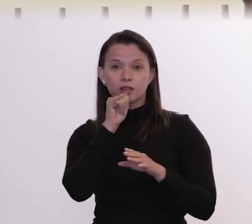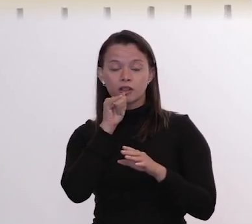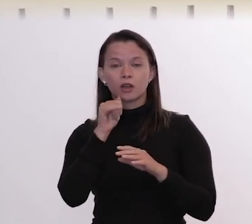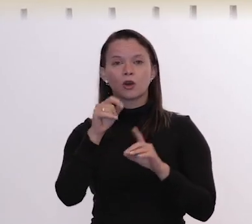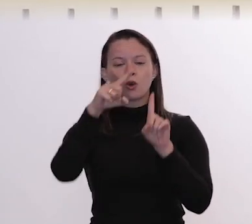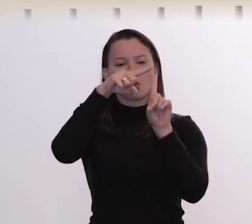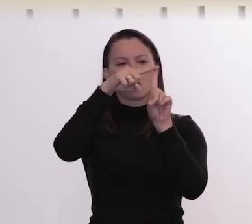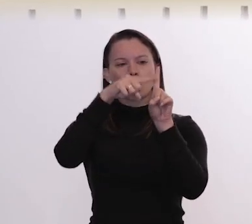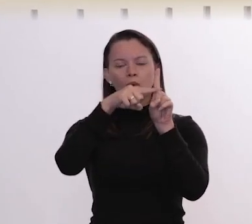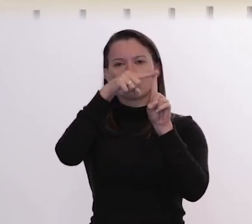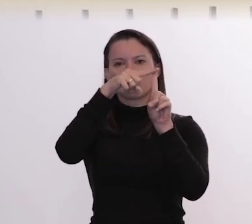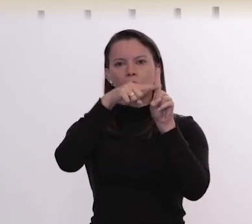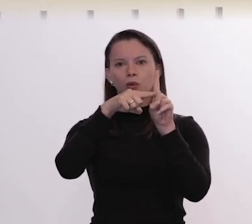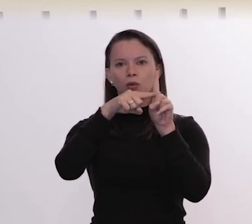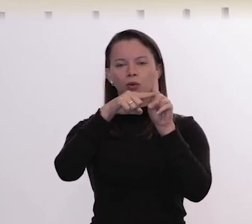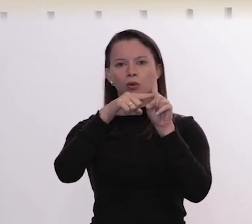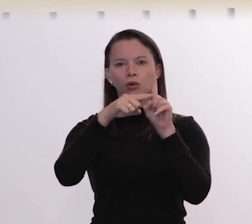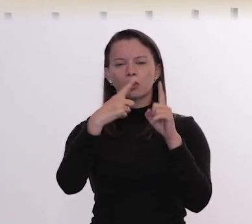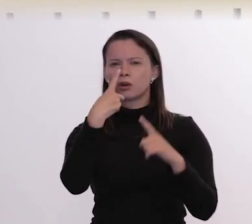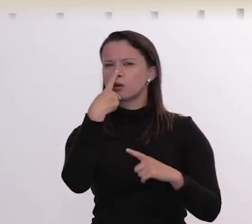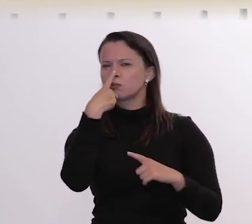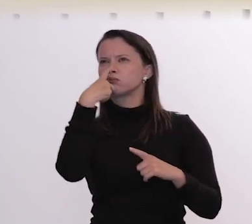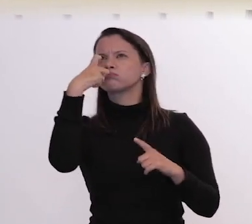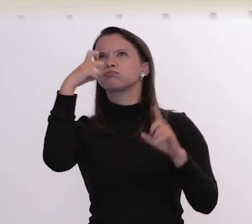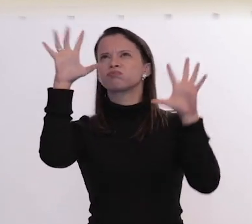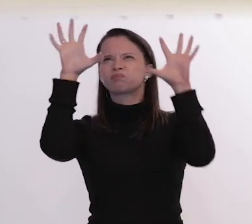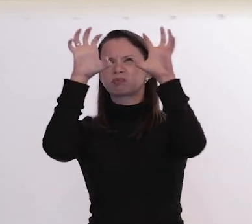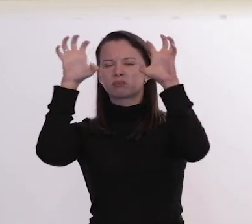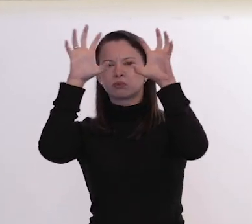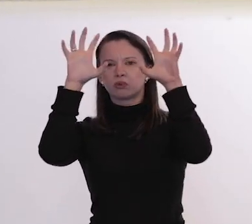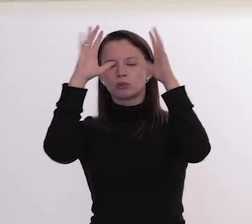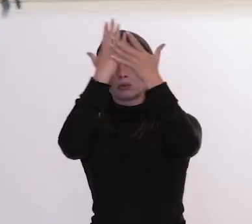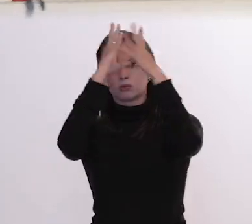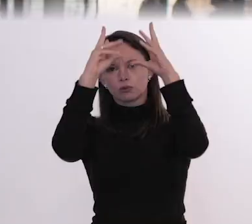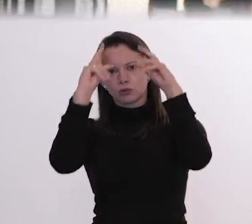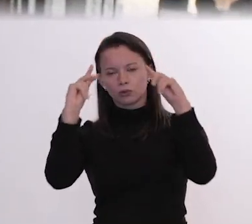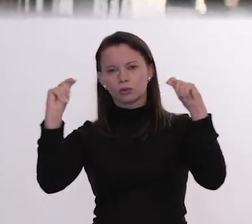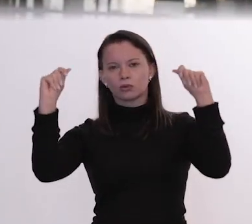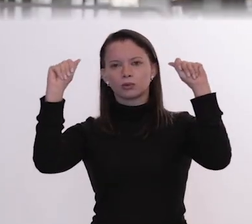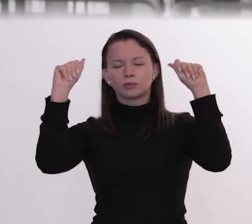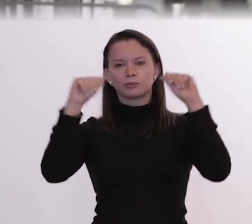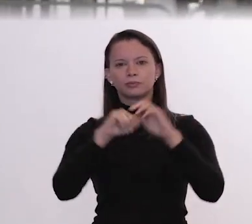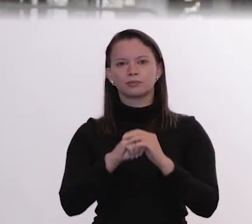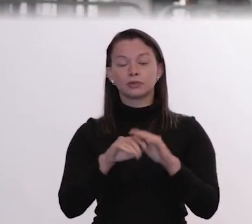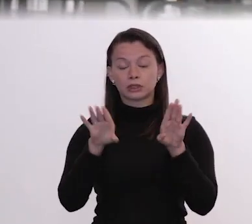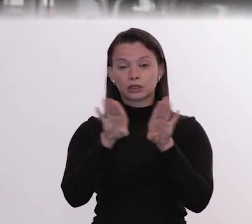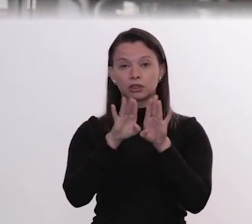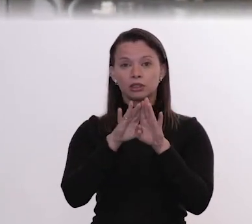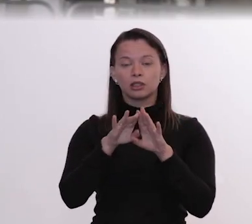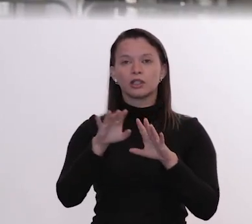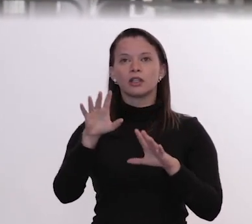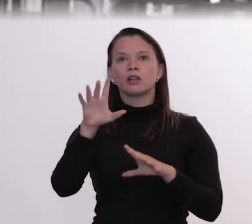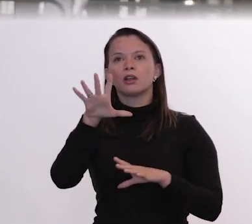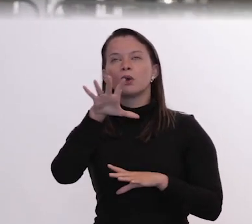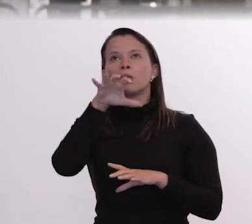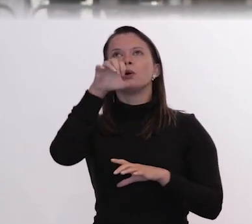And we were also ... programmed to observe nature, since the time we were hunter-gatherers.